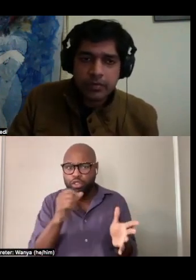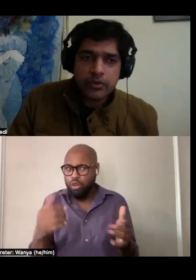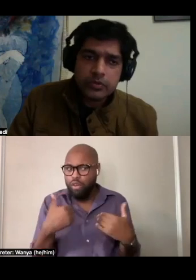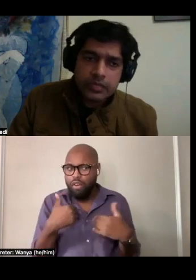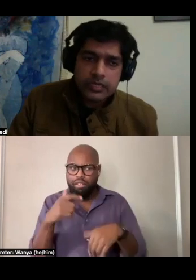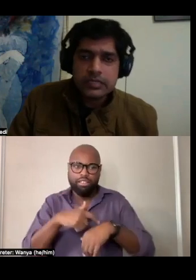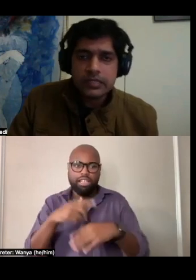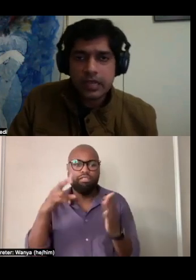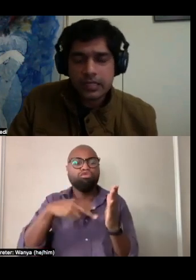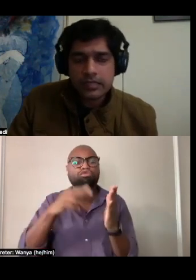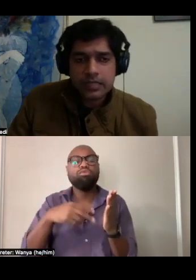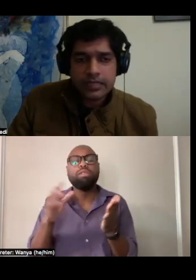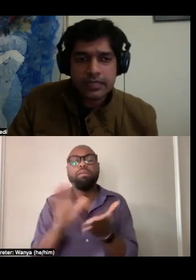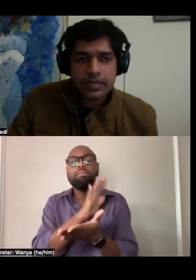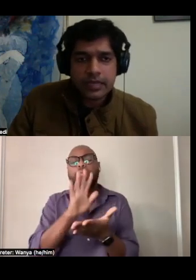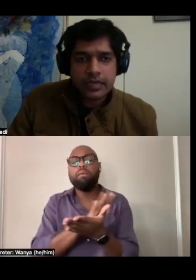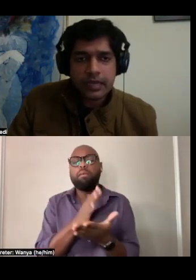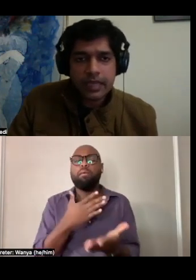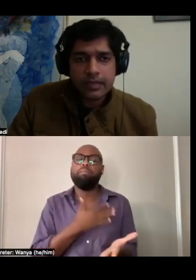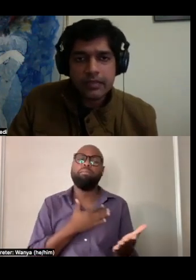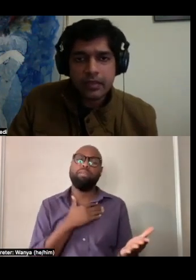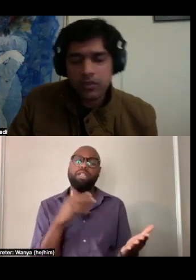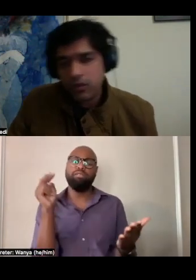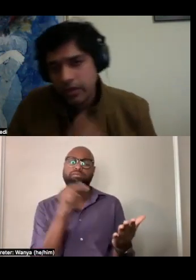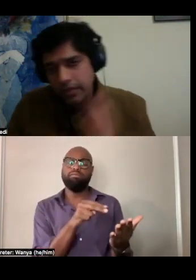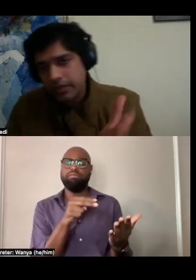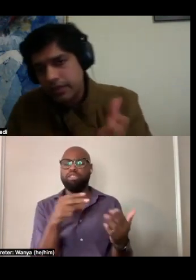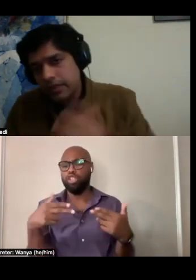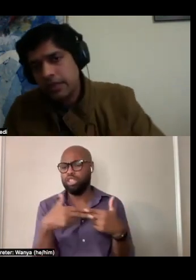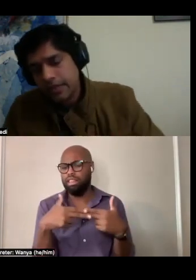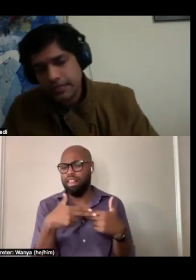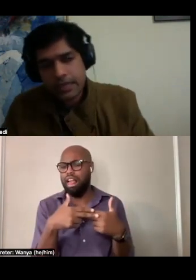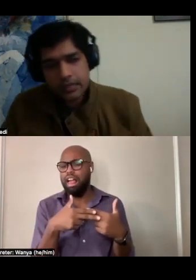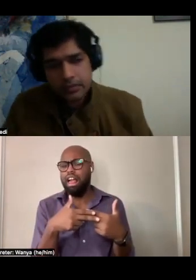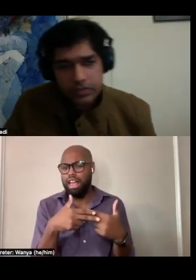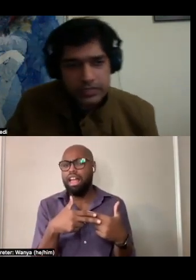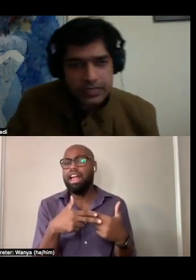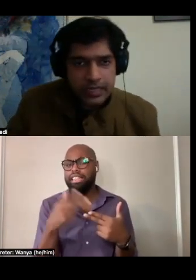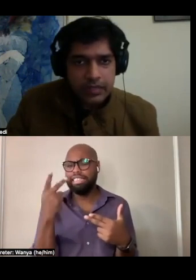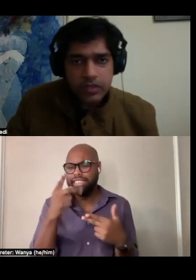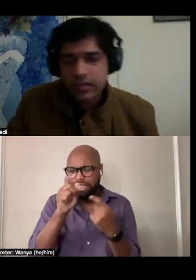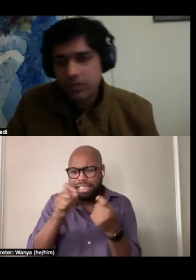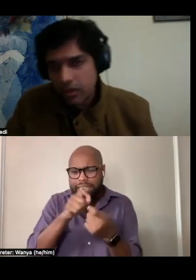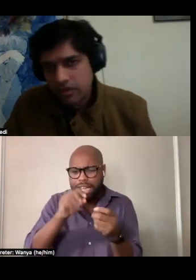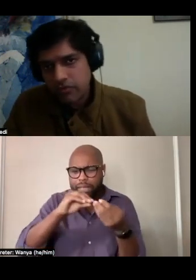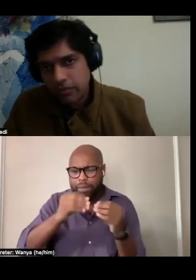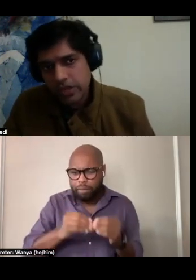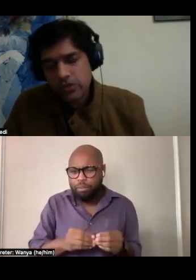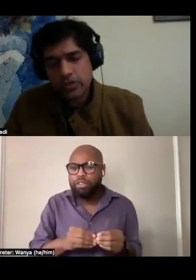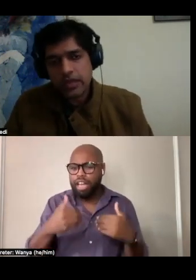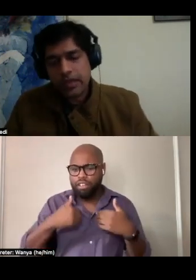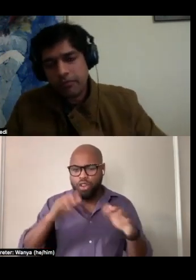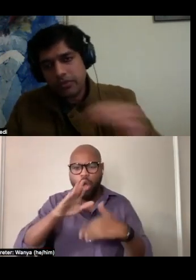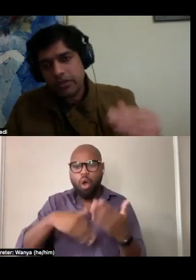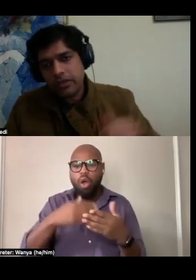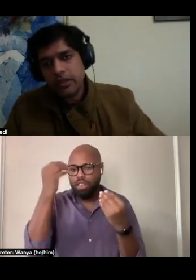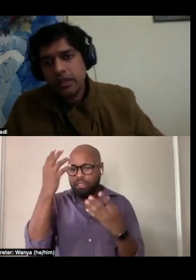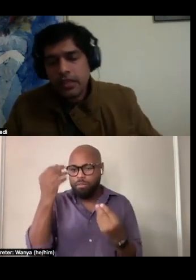to see this slide deck and look at the exact numbers. And this has all the information that I presented.